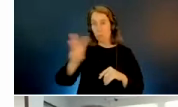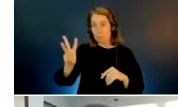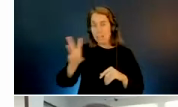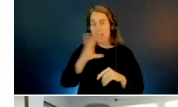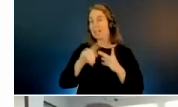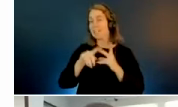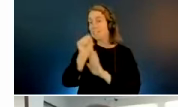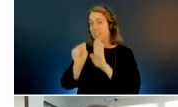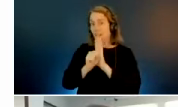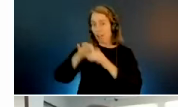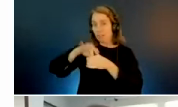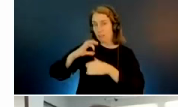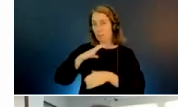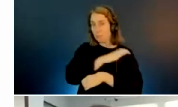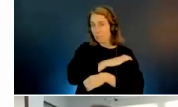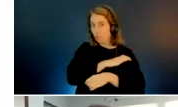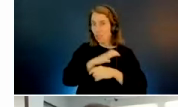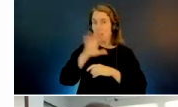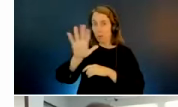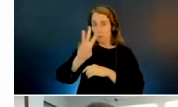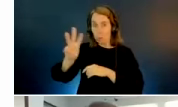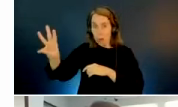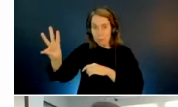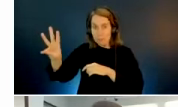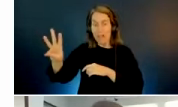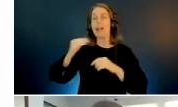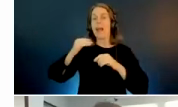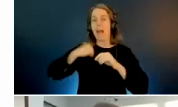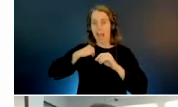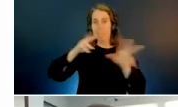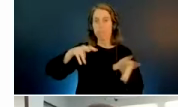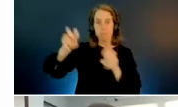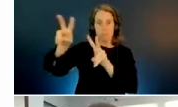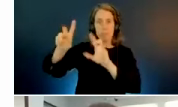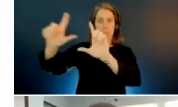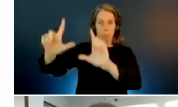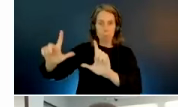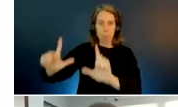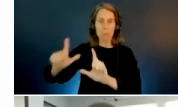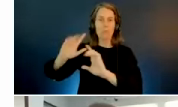commission's website um that talk about how to use those machines what to expect when you come